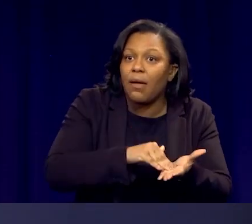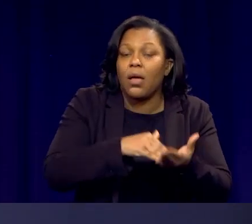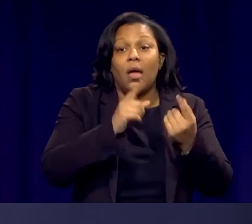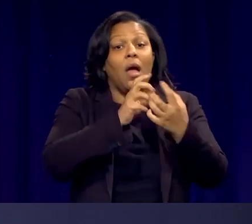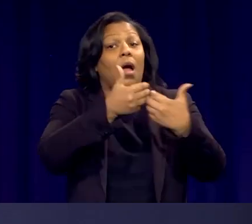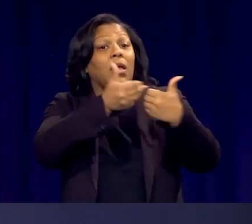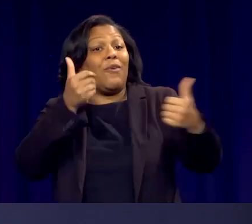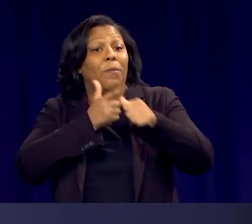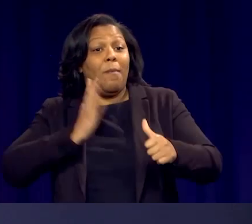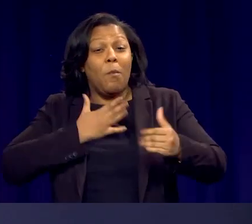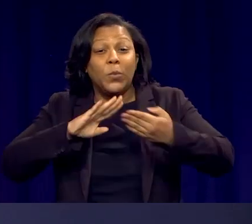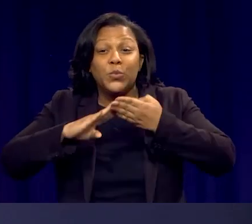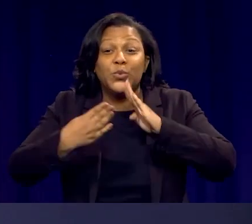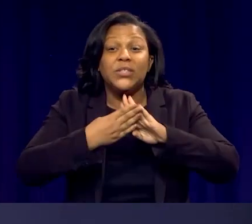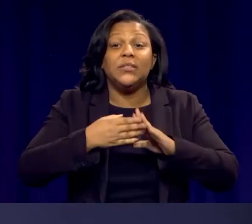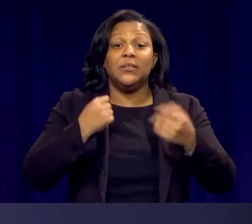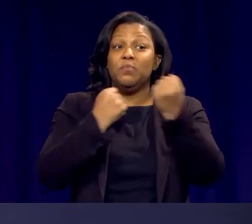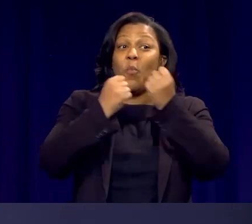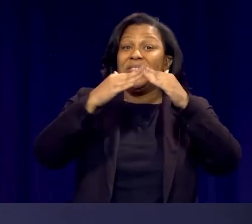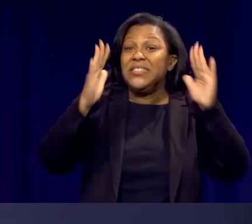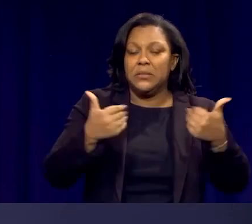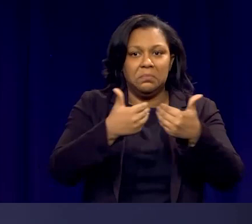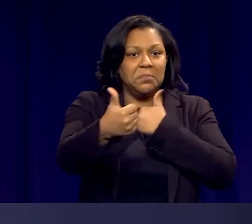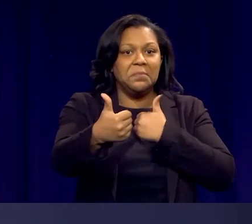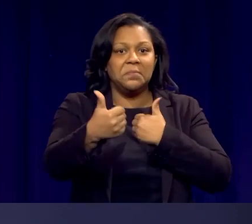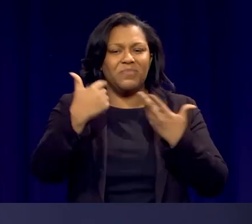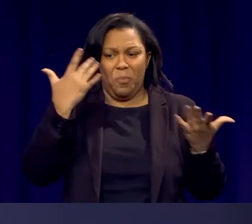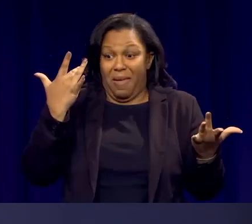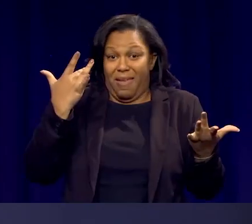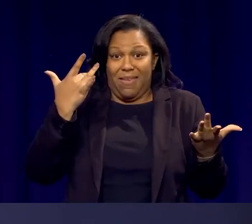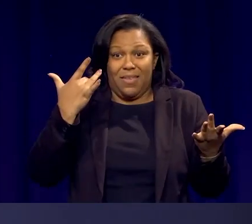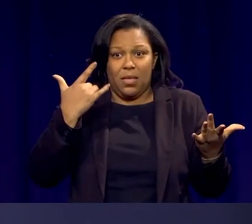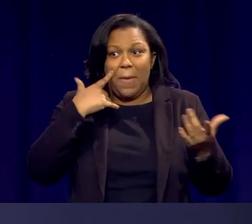and away from their communities and away from their support systems